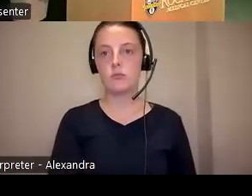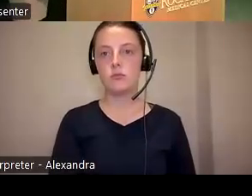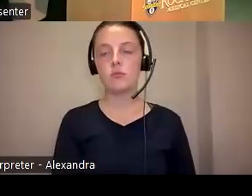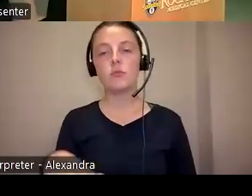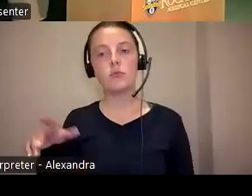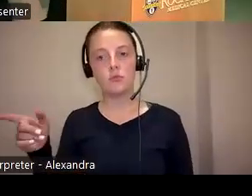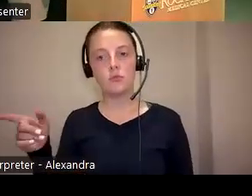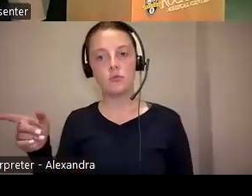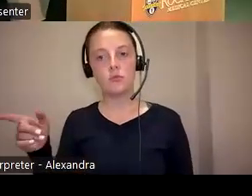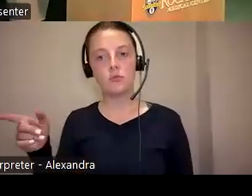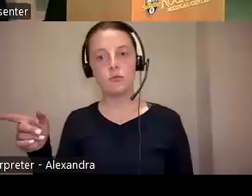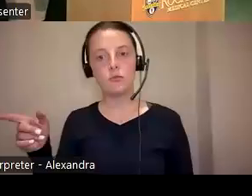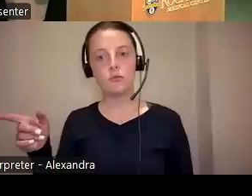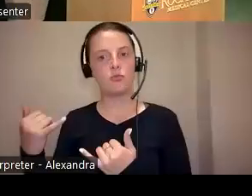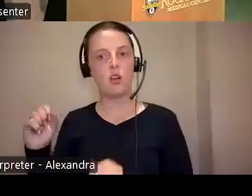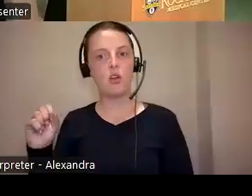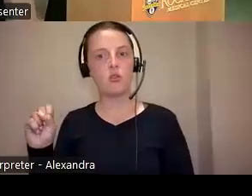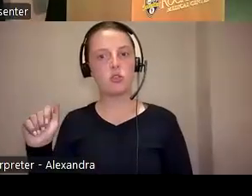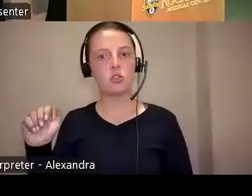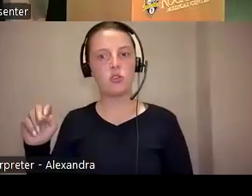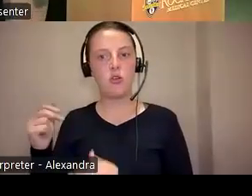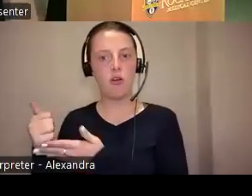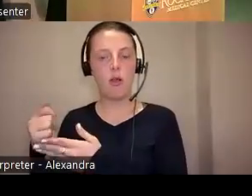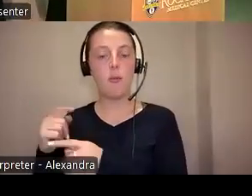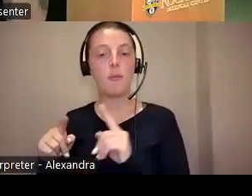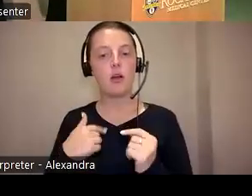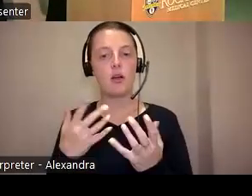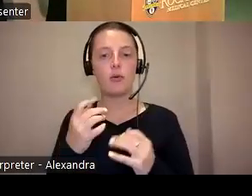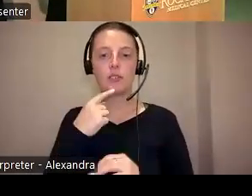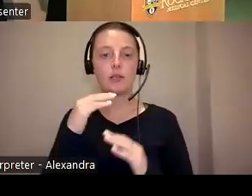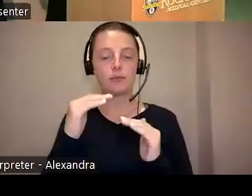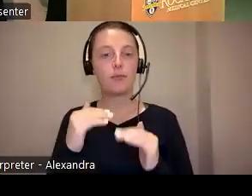I I will take any opportunity to share with the department how impactful our peers are